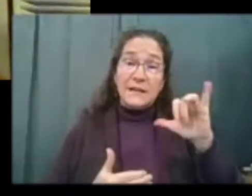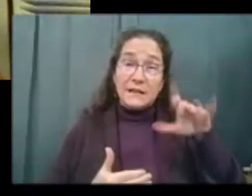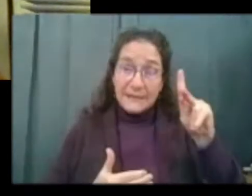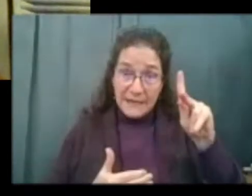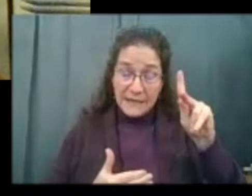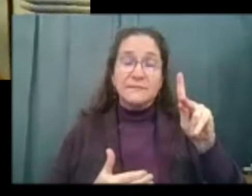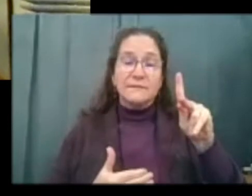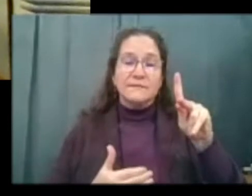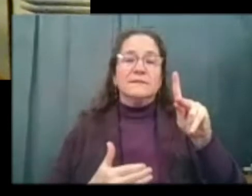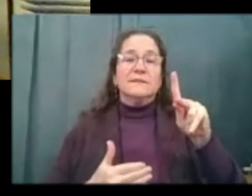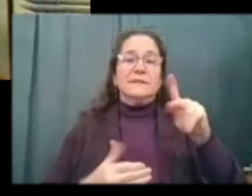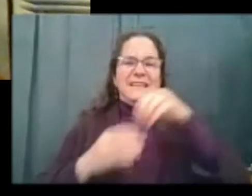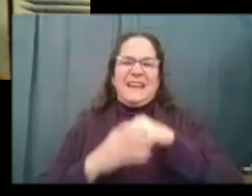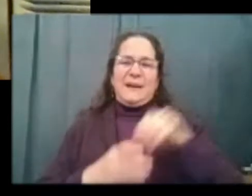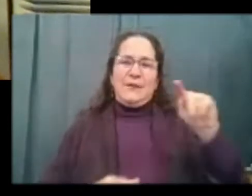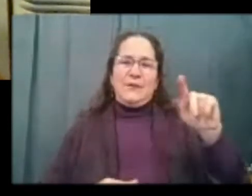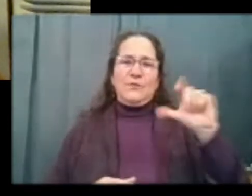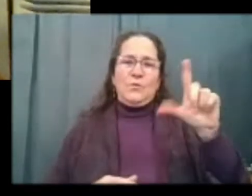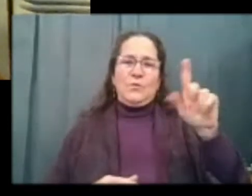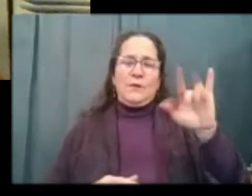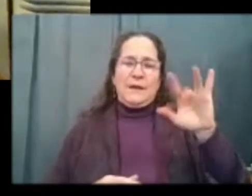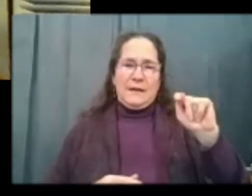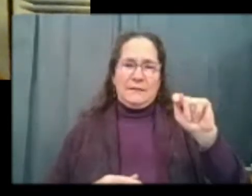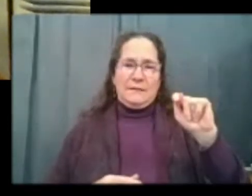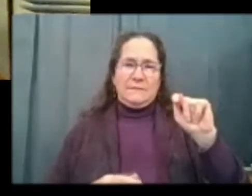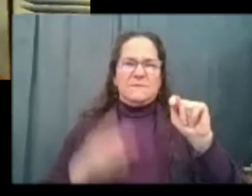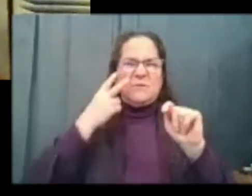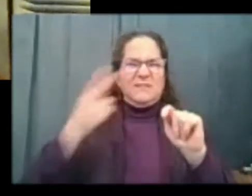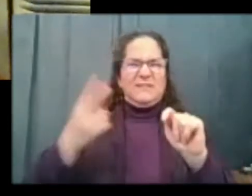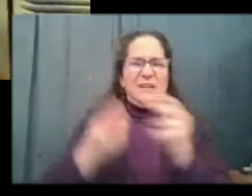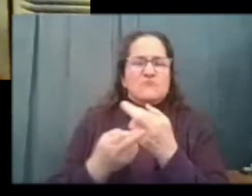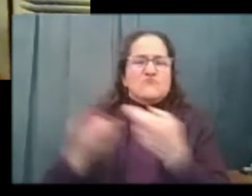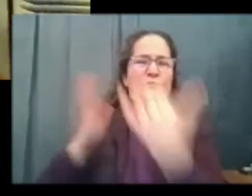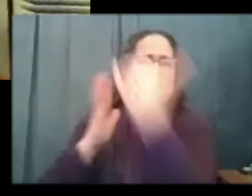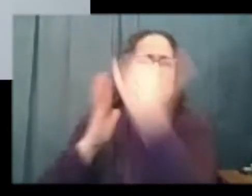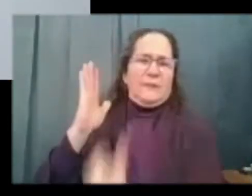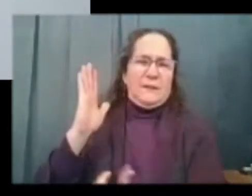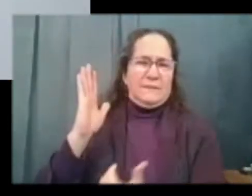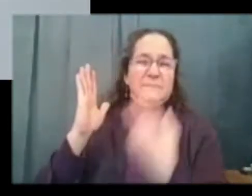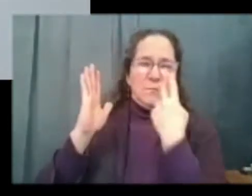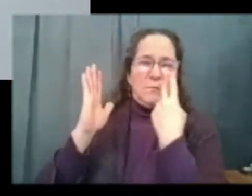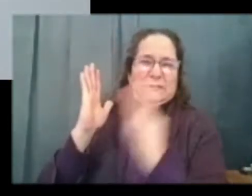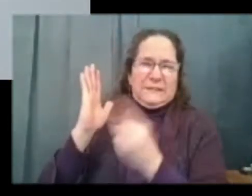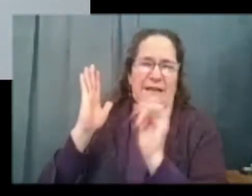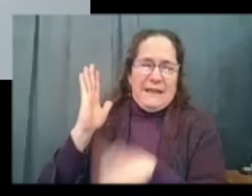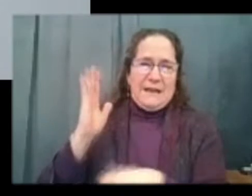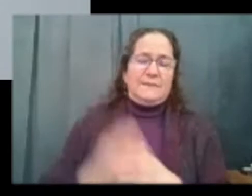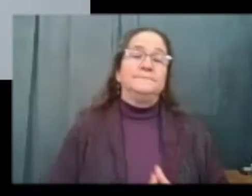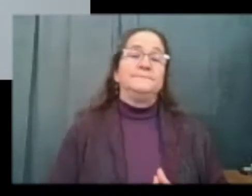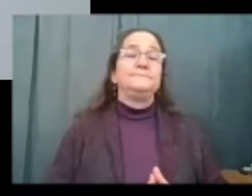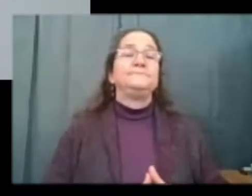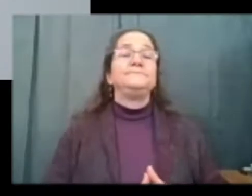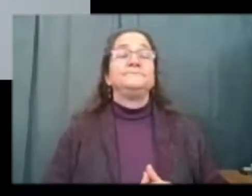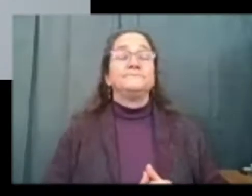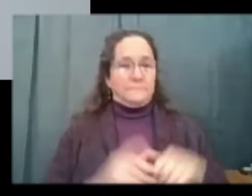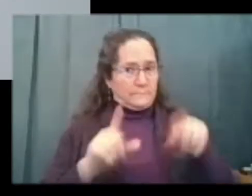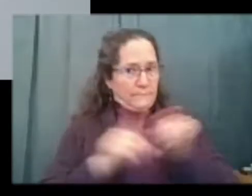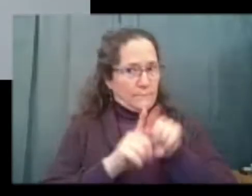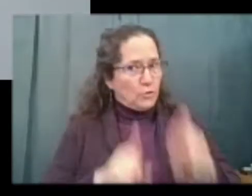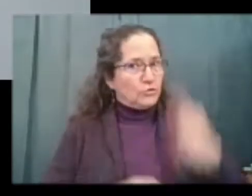in a toolkit that's provided in our resources from the session today. One thing that you should also look at is what's the child doing naturally